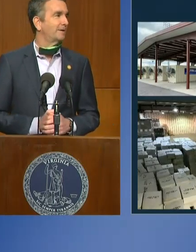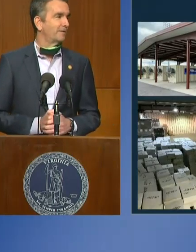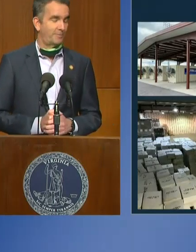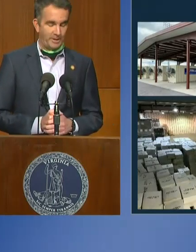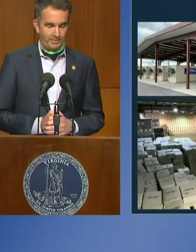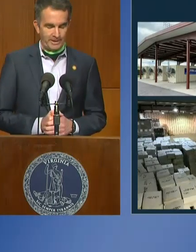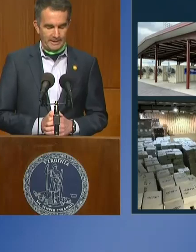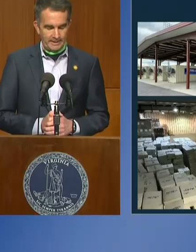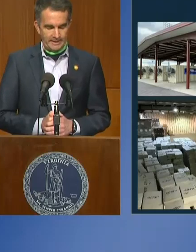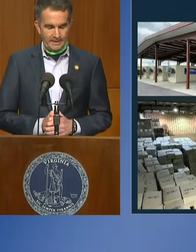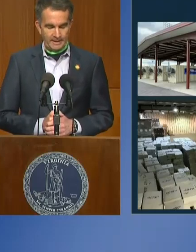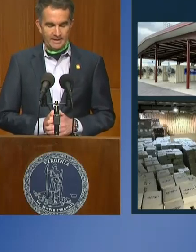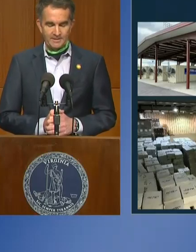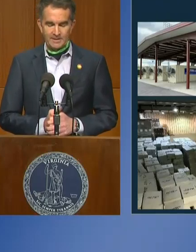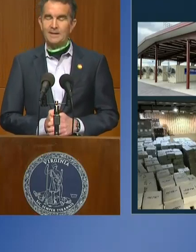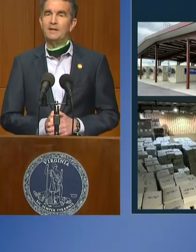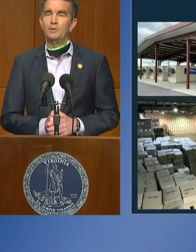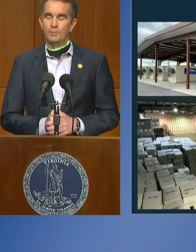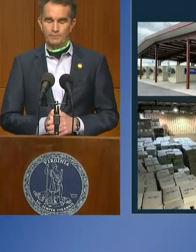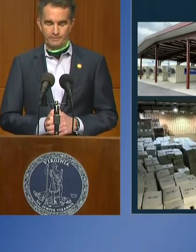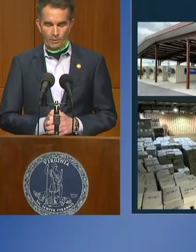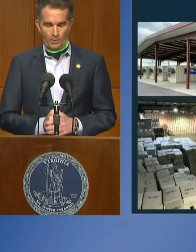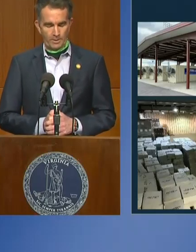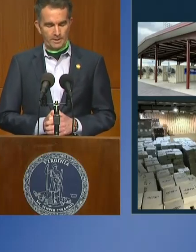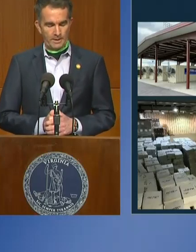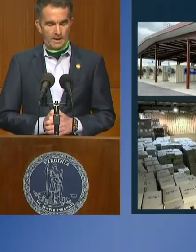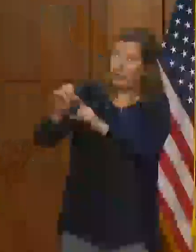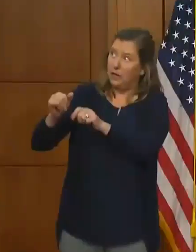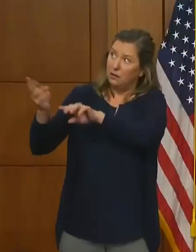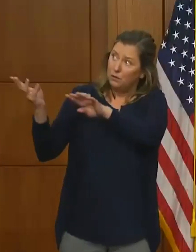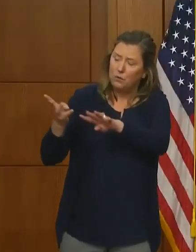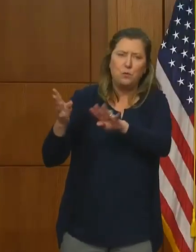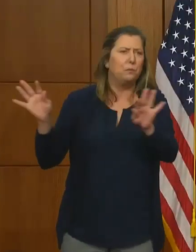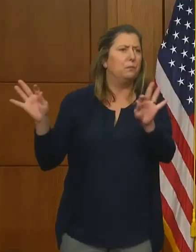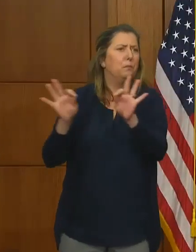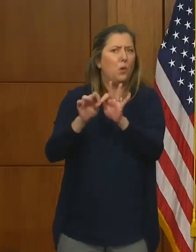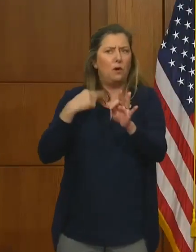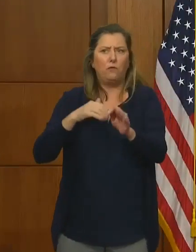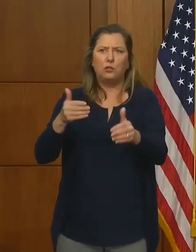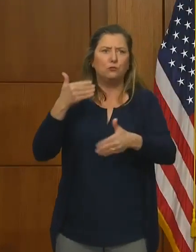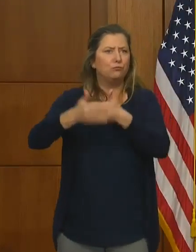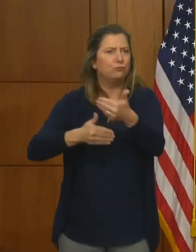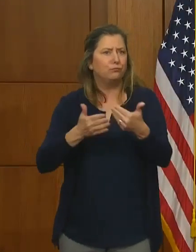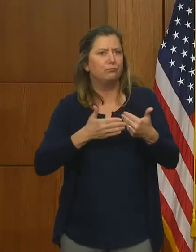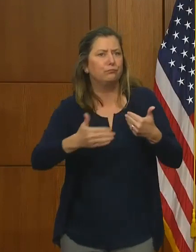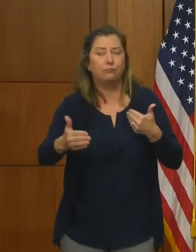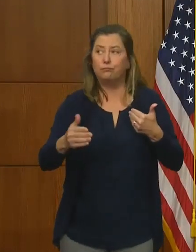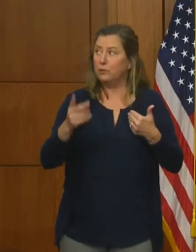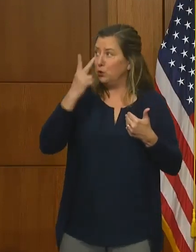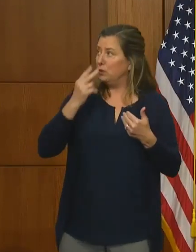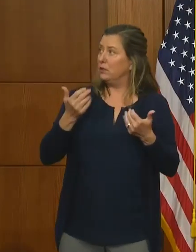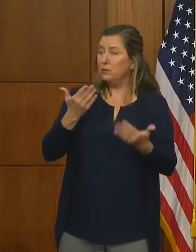DAY. A STABLE SUPPLY OF PPE IS